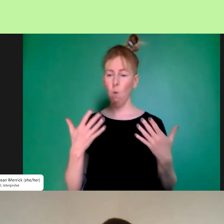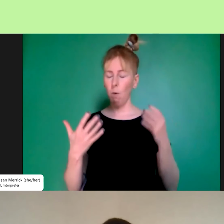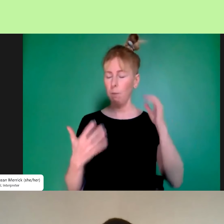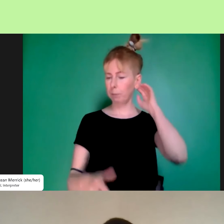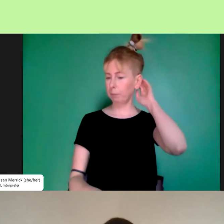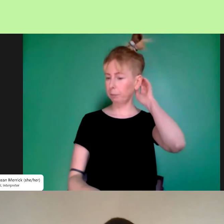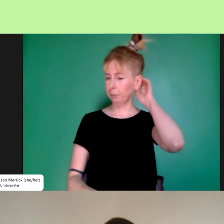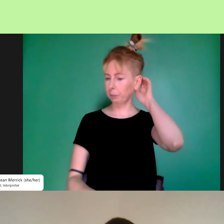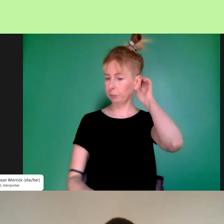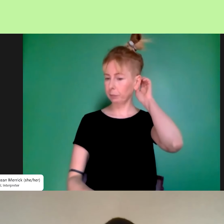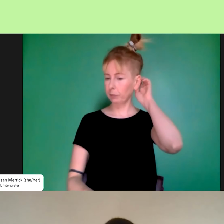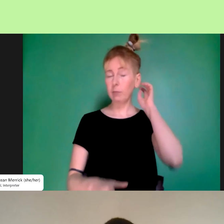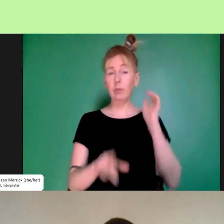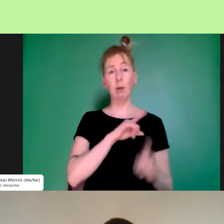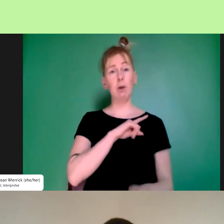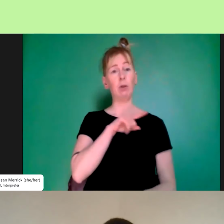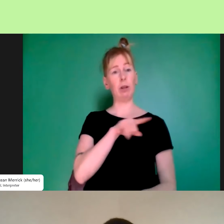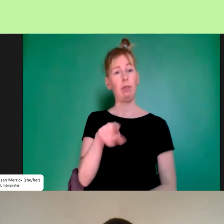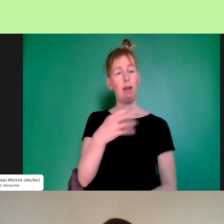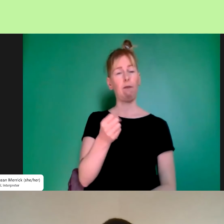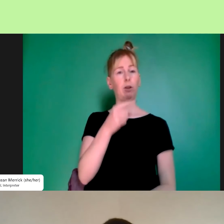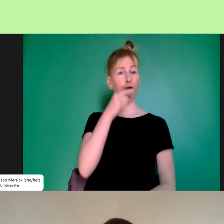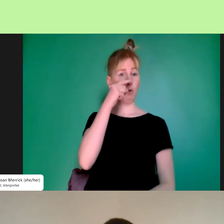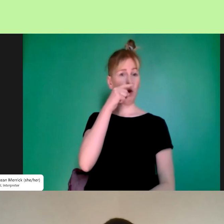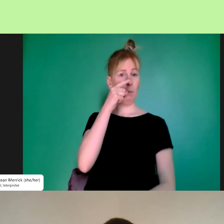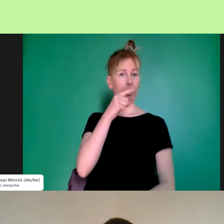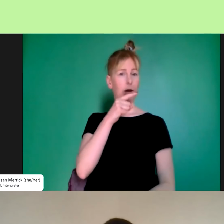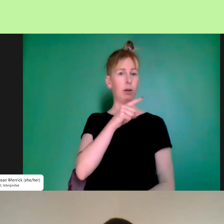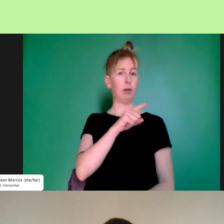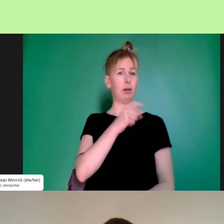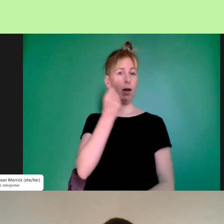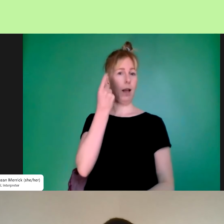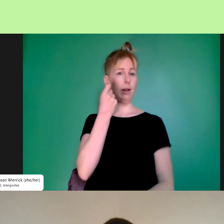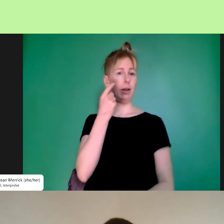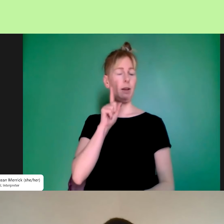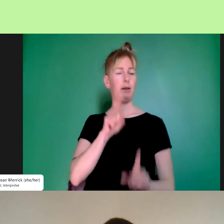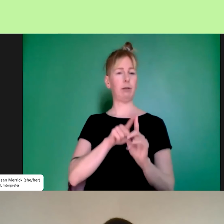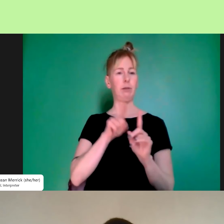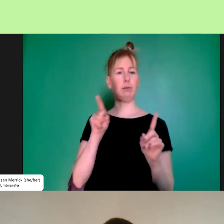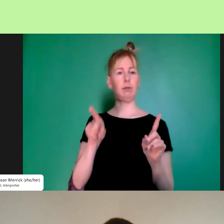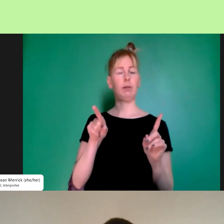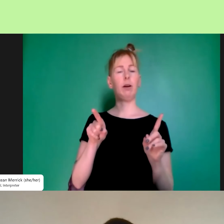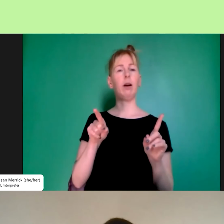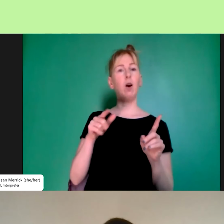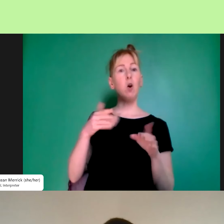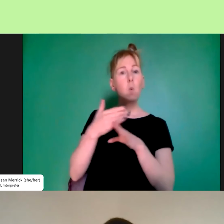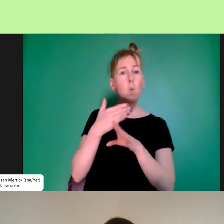suppose, quite snobbish idea that the working classes are kind of morally or culturally